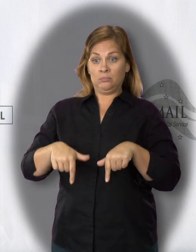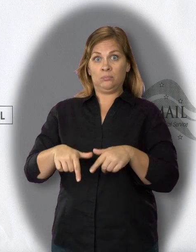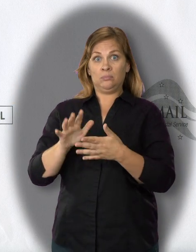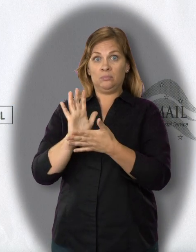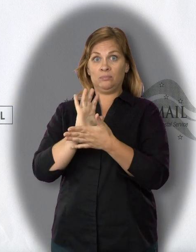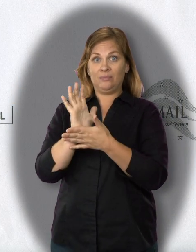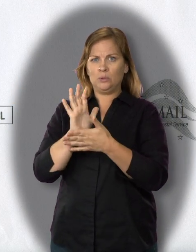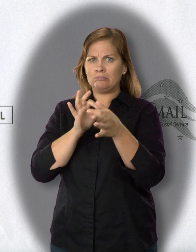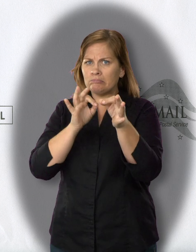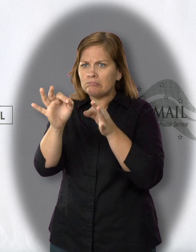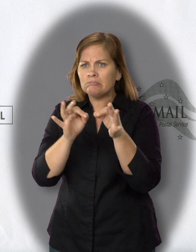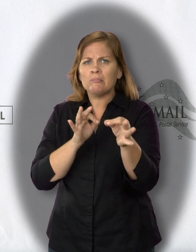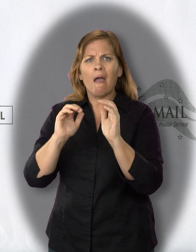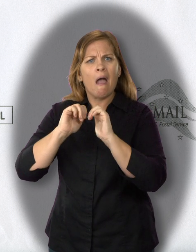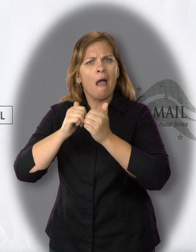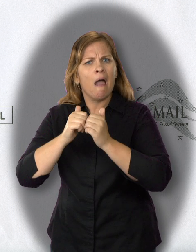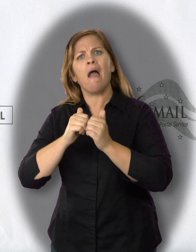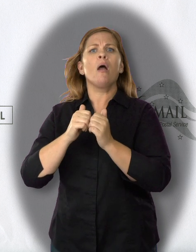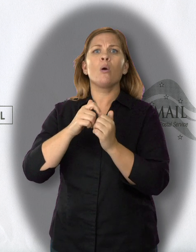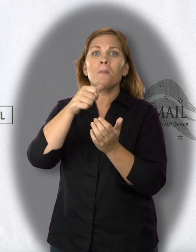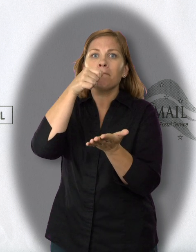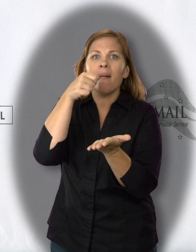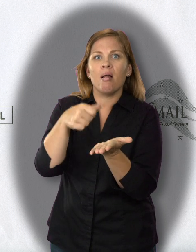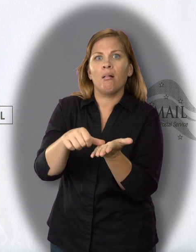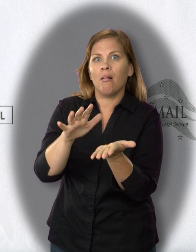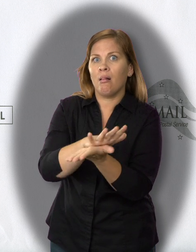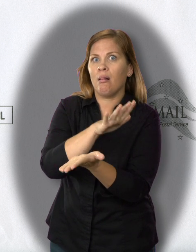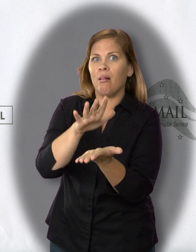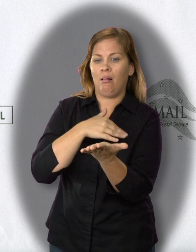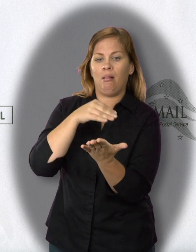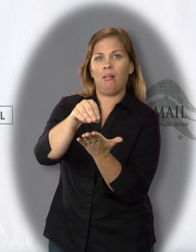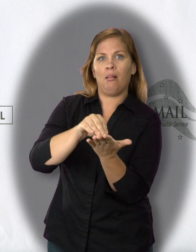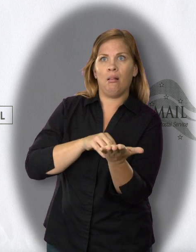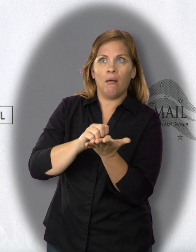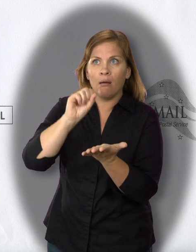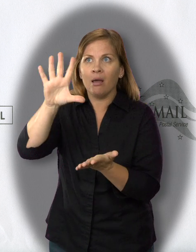This video focuses on receiving a ballot in the mail and applying for it using a paper form